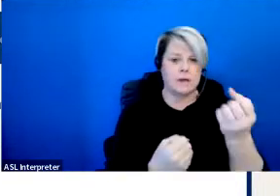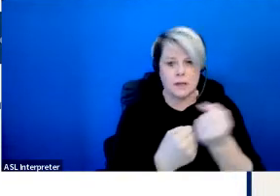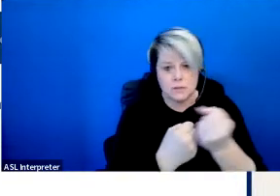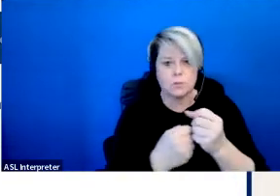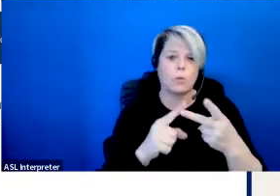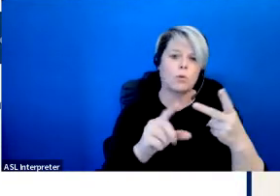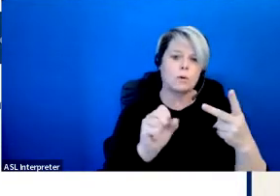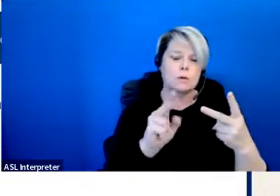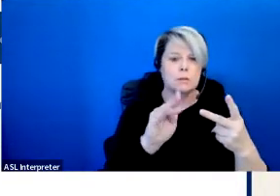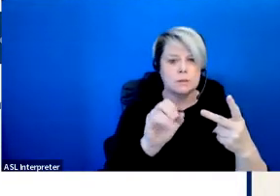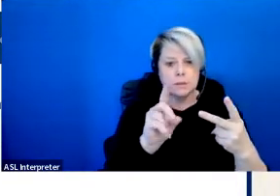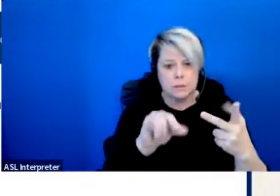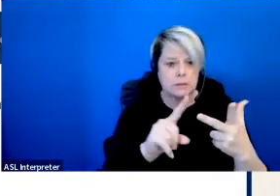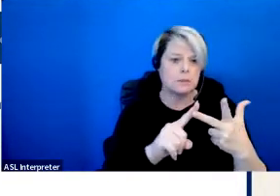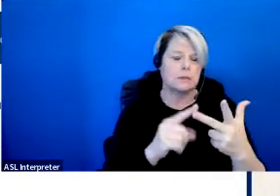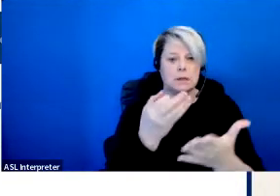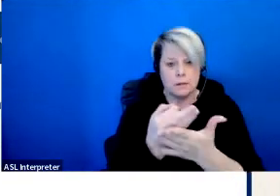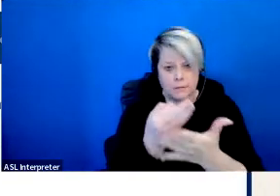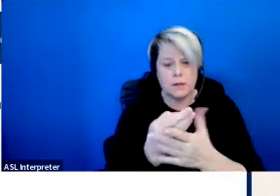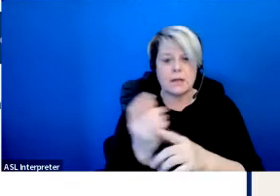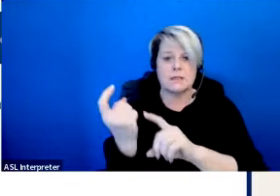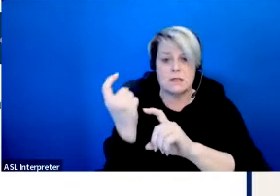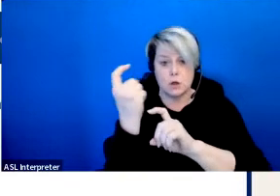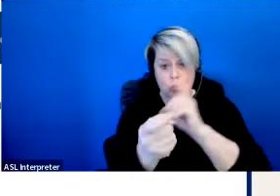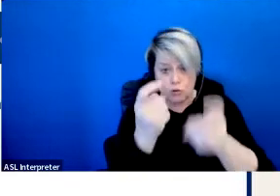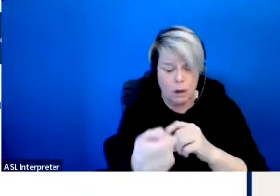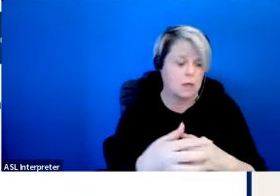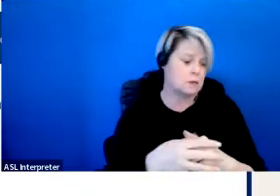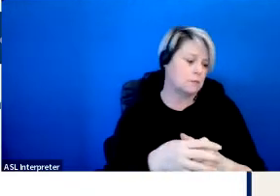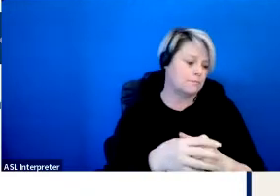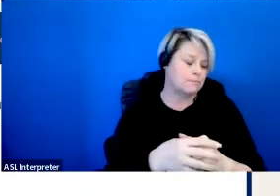can be useful when building a search on funding would